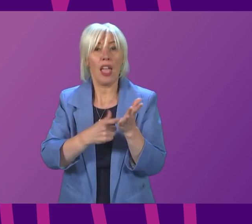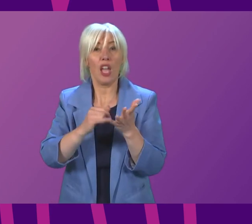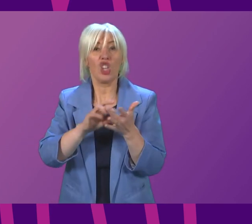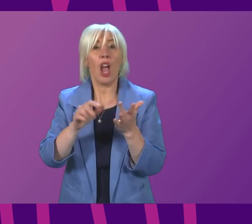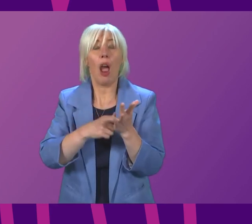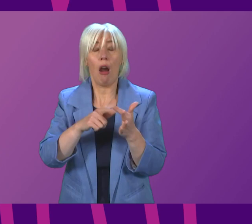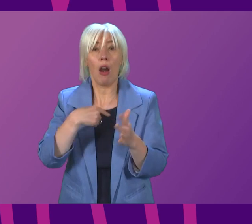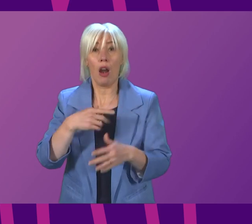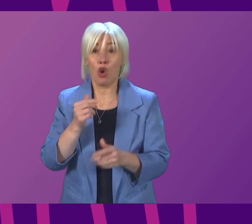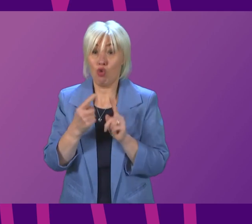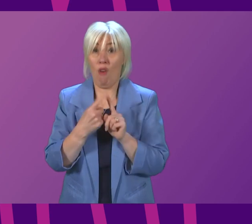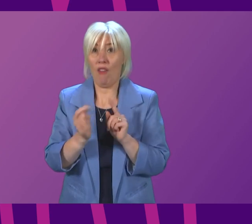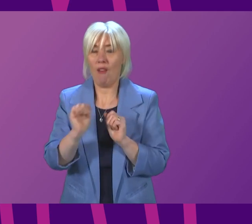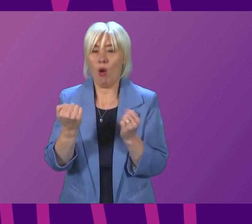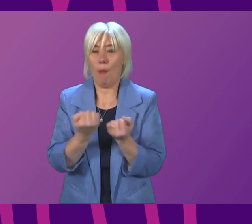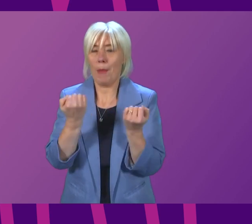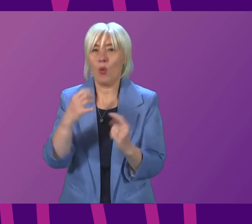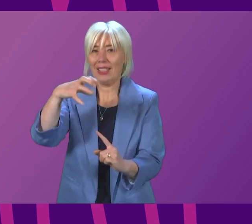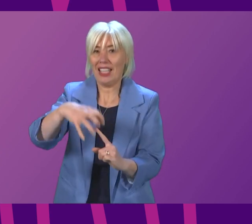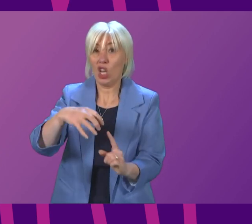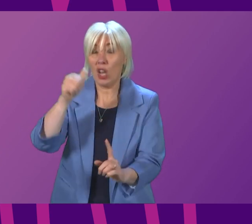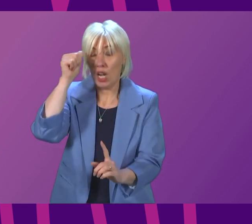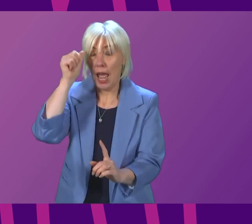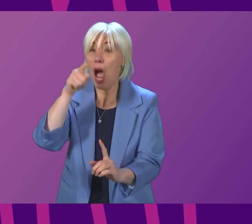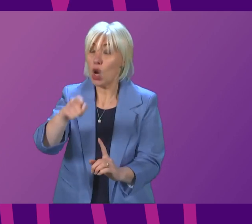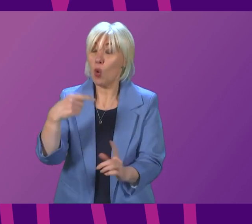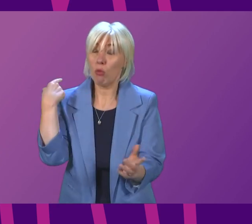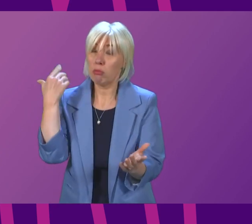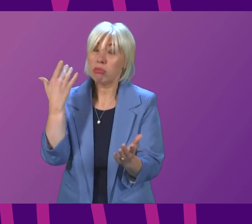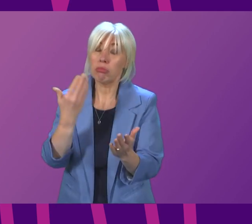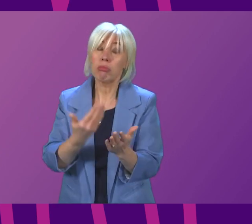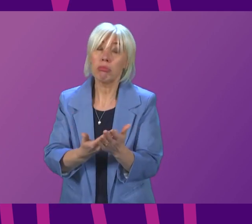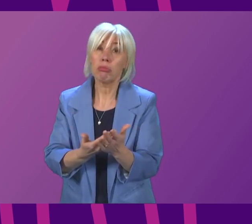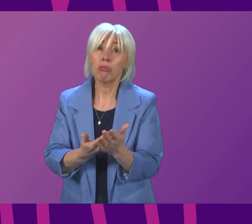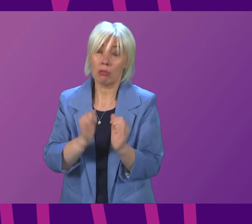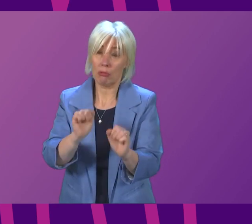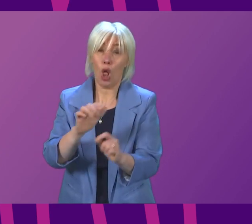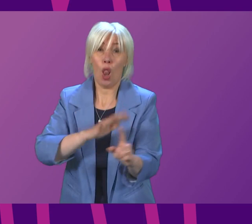B power station, so I know first-hand how important it has been, over many years, to the local economy.